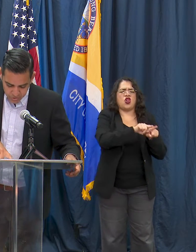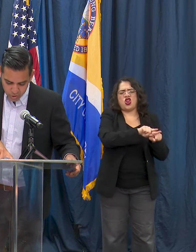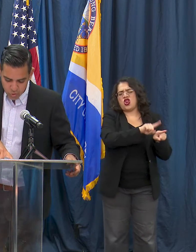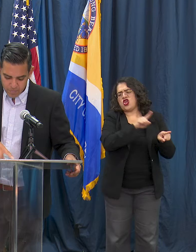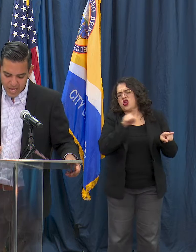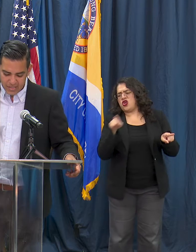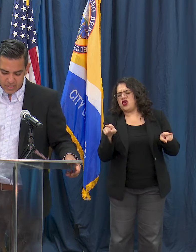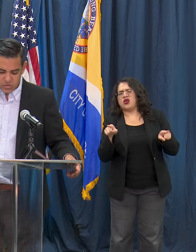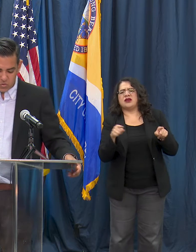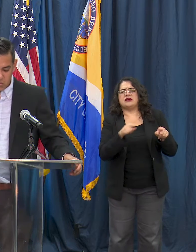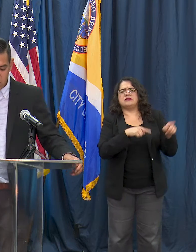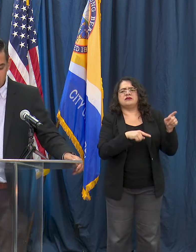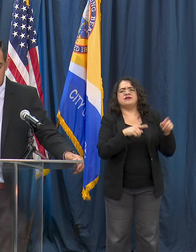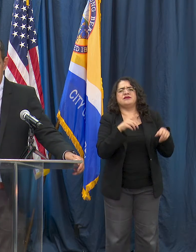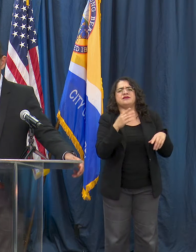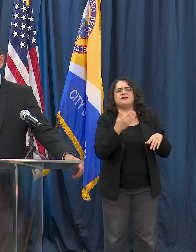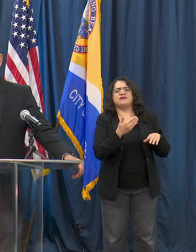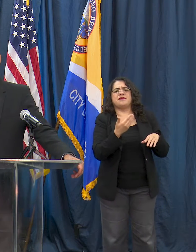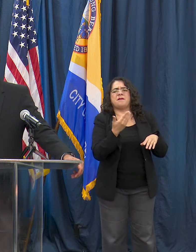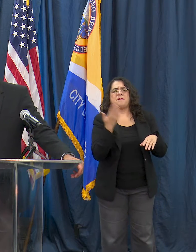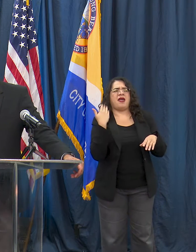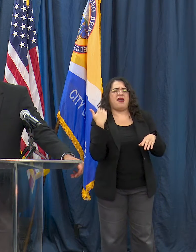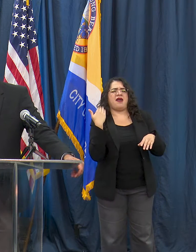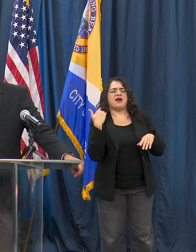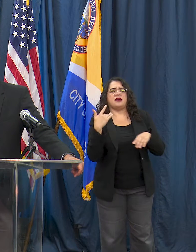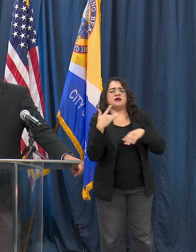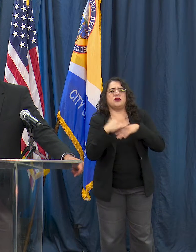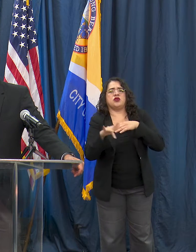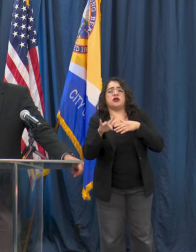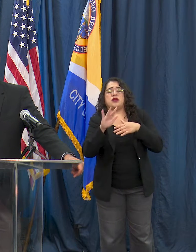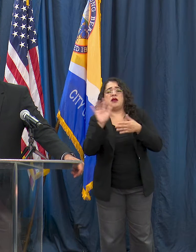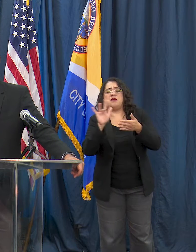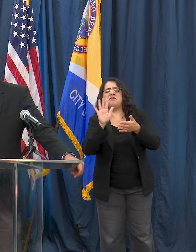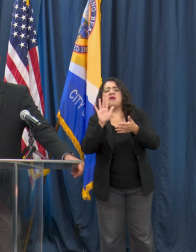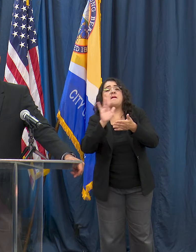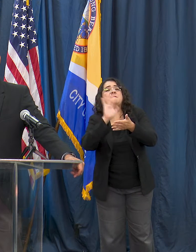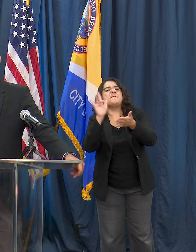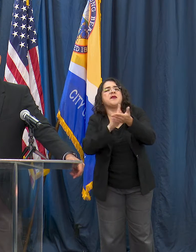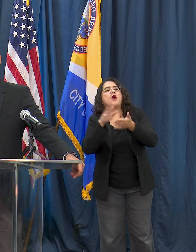start going back into early mid-May, you start seeing a